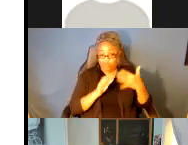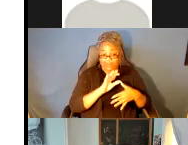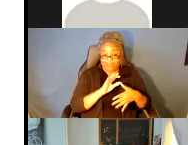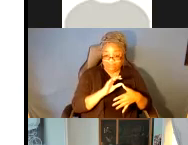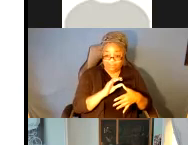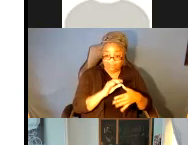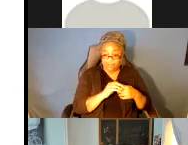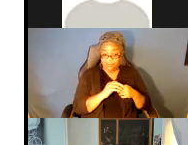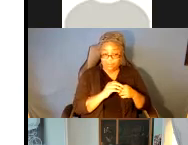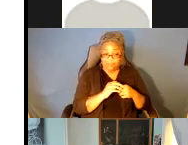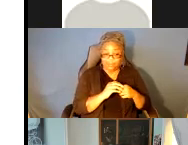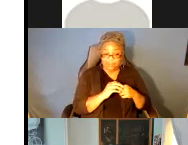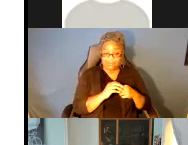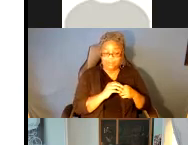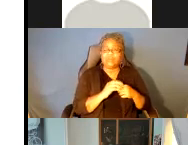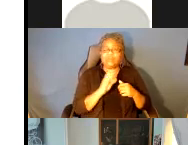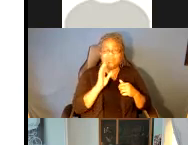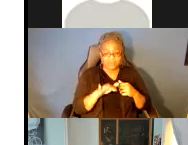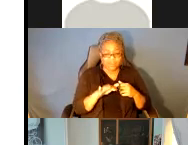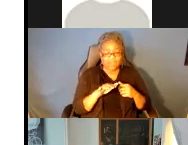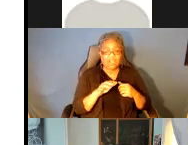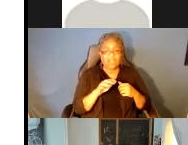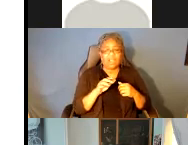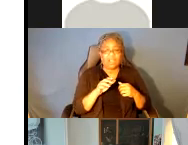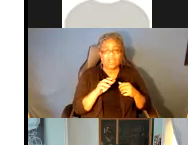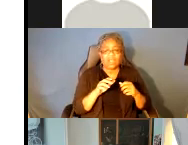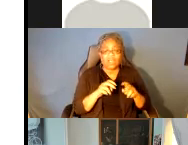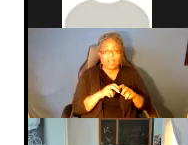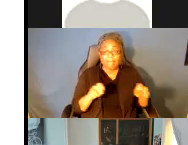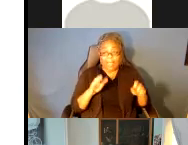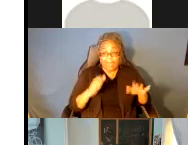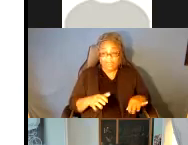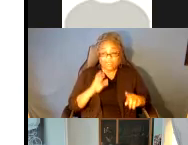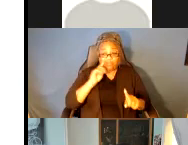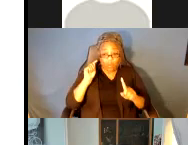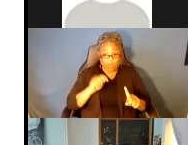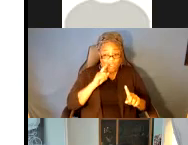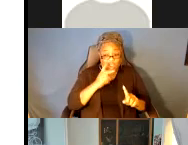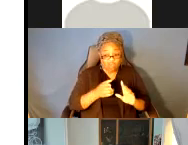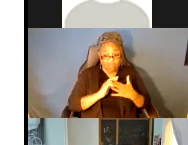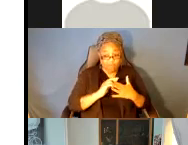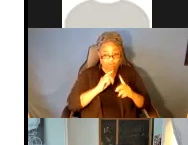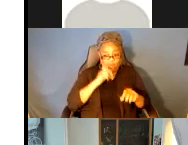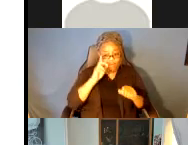through which our review panelists are asked to focus their review of your application.